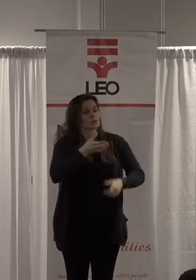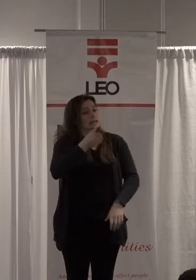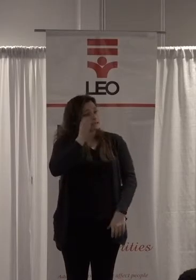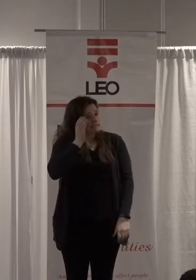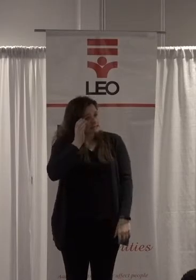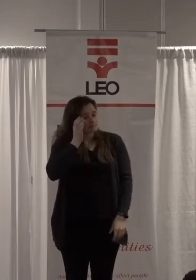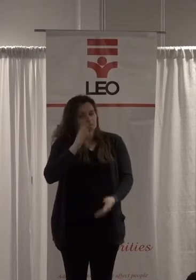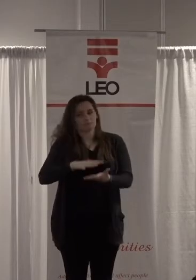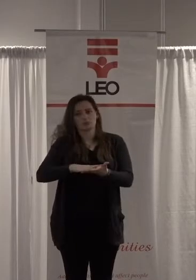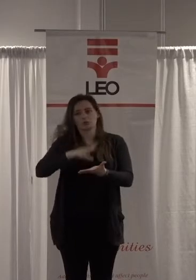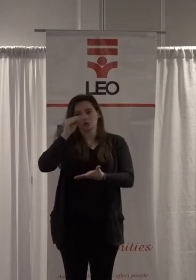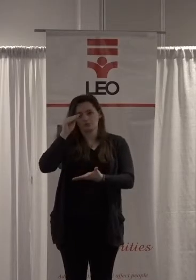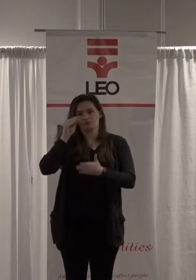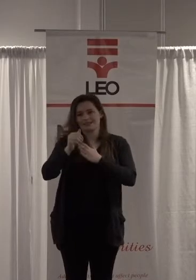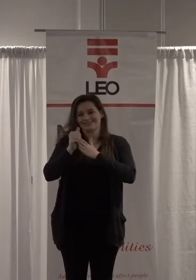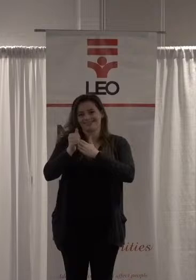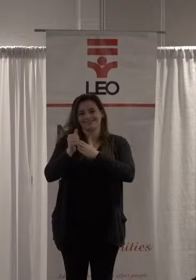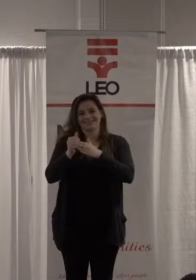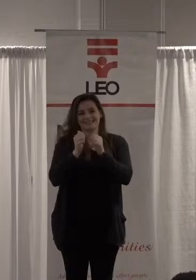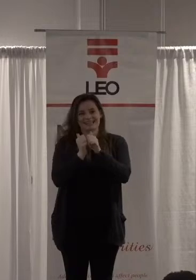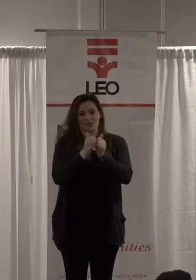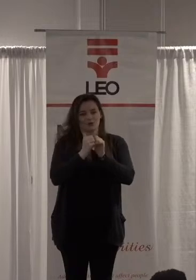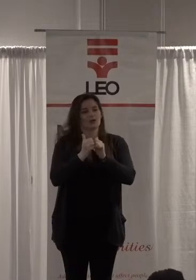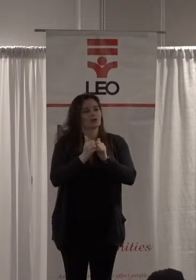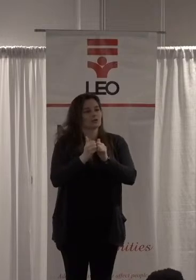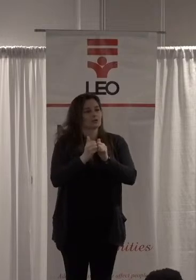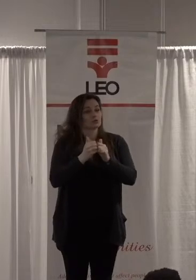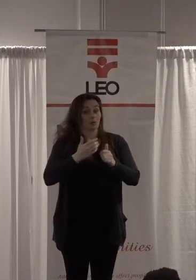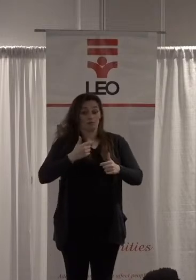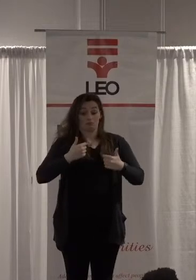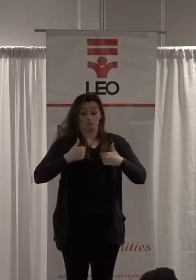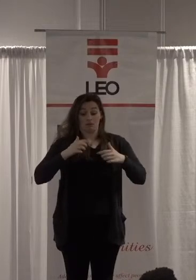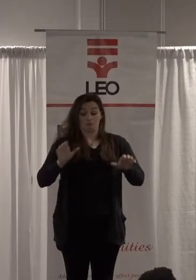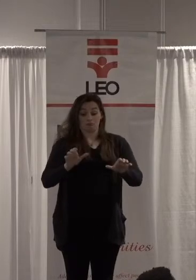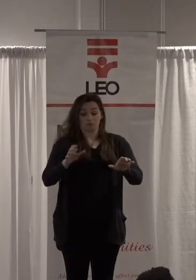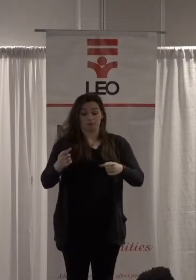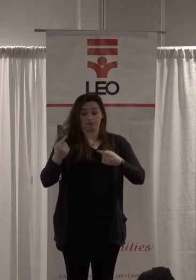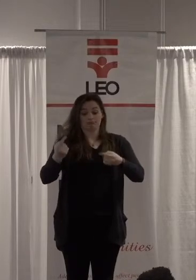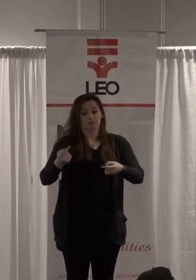THROUGH MY CAREER IN PUBLIC SERVICE I HAVE SEEN FIRST HAND HOW MUCH STRONGER OUR PROVINCE BECOMES WHEN WE EMBRACE